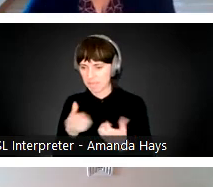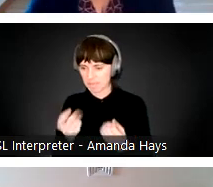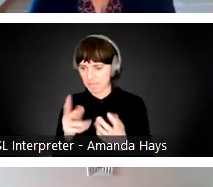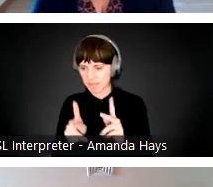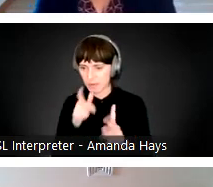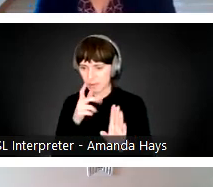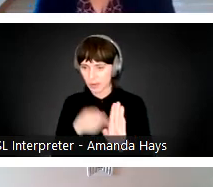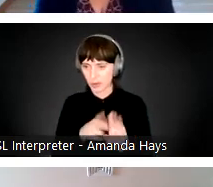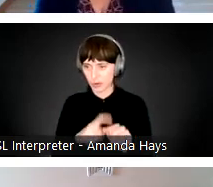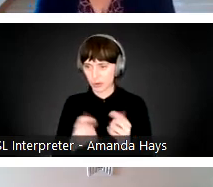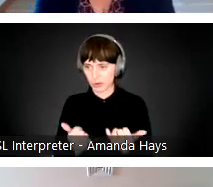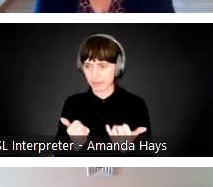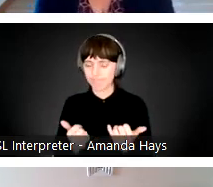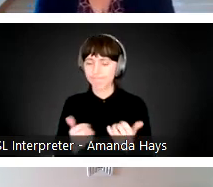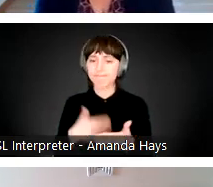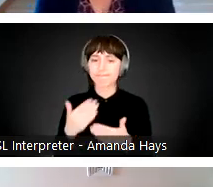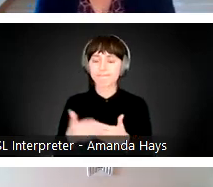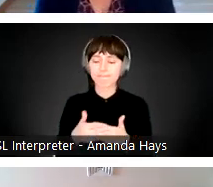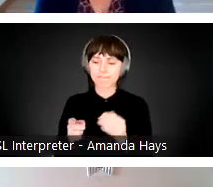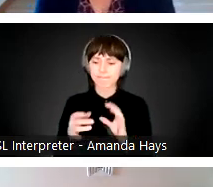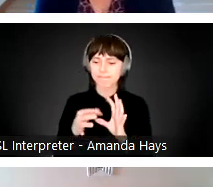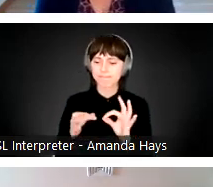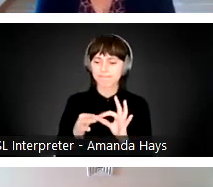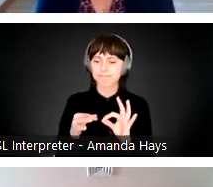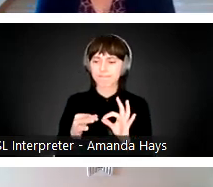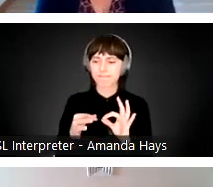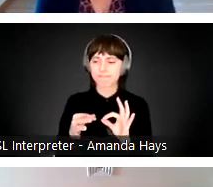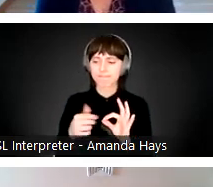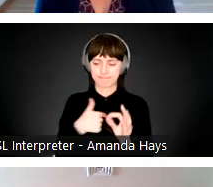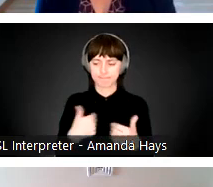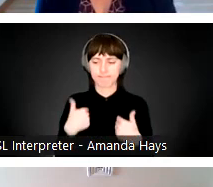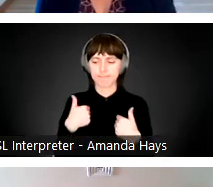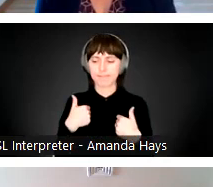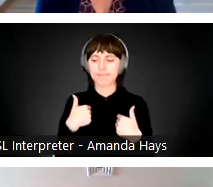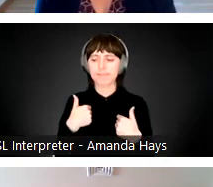had a private, I had private disability